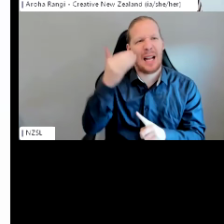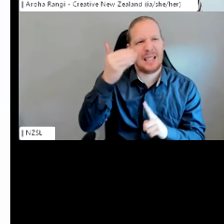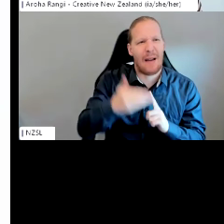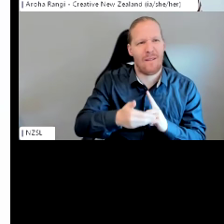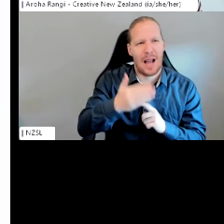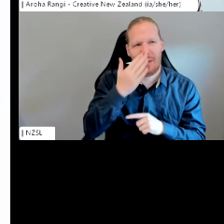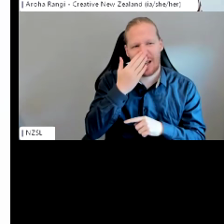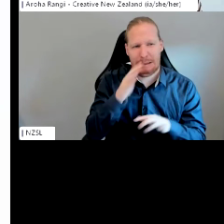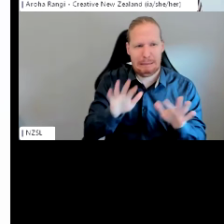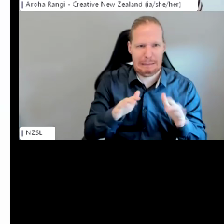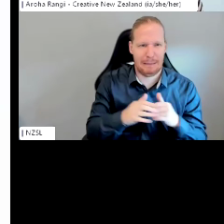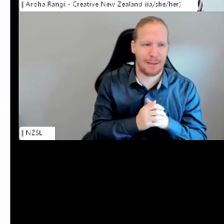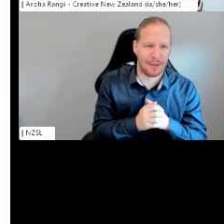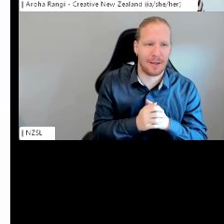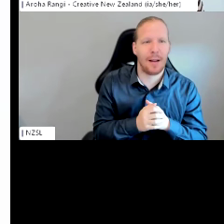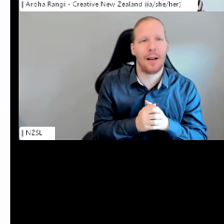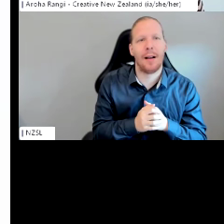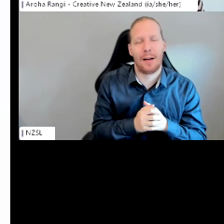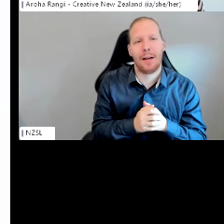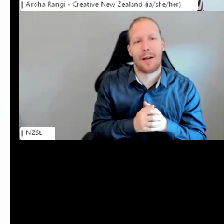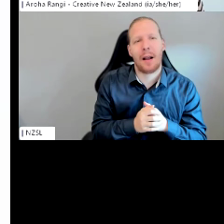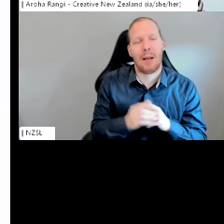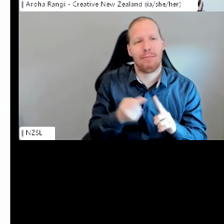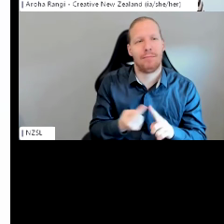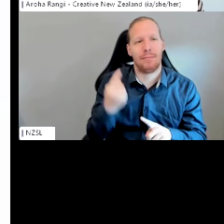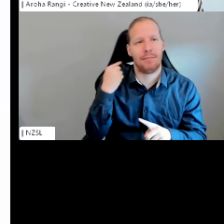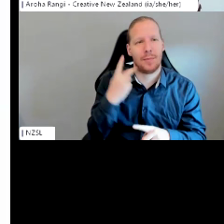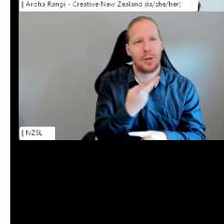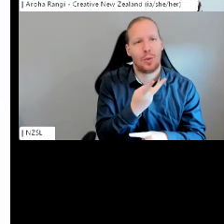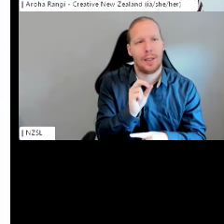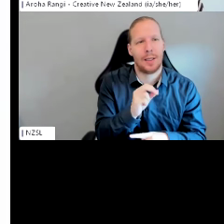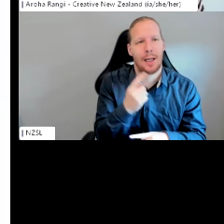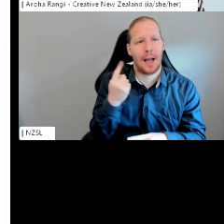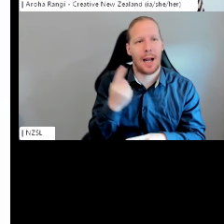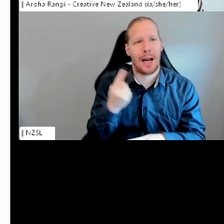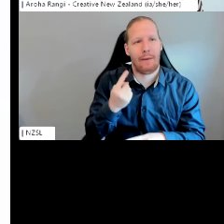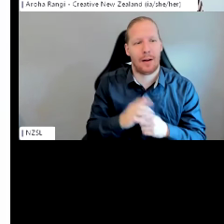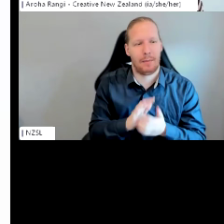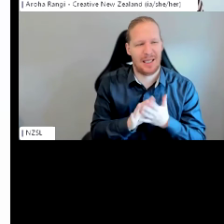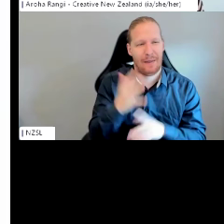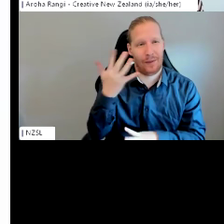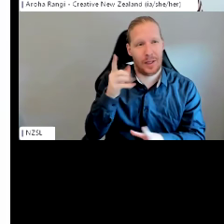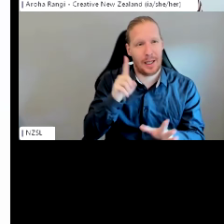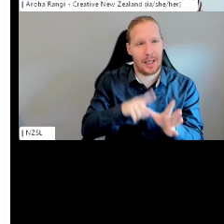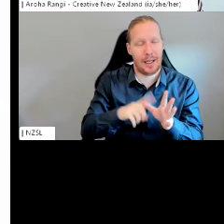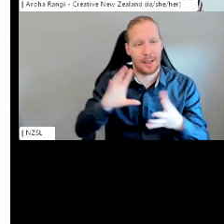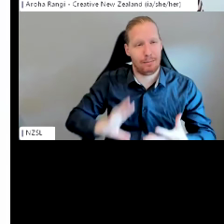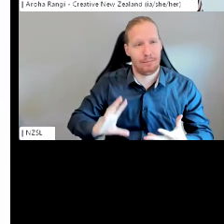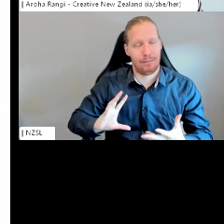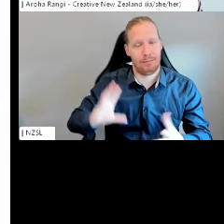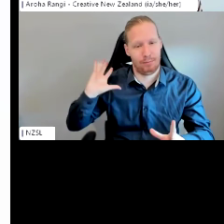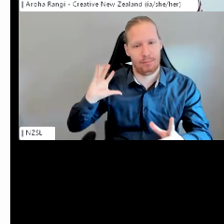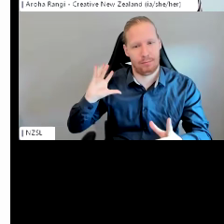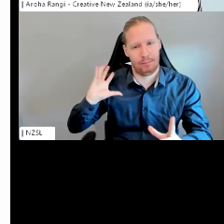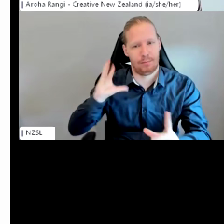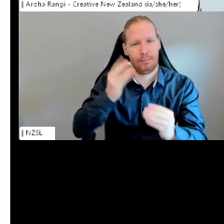um, five-five editions ago, back in 2011. So that's you know 15 years ago. Creative New